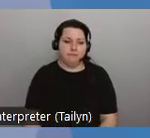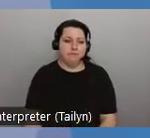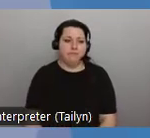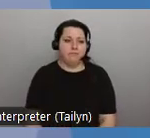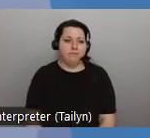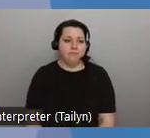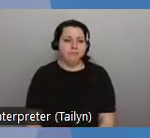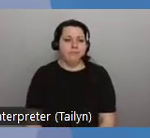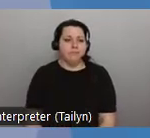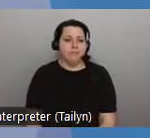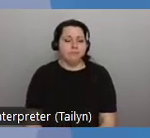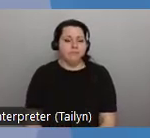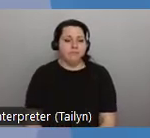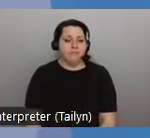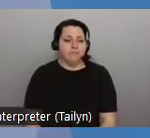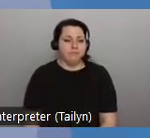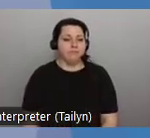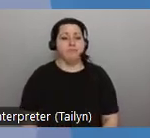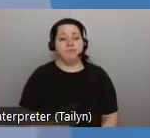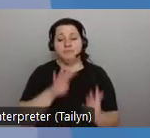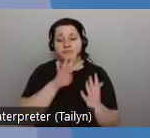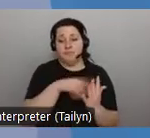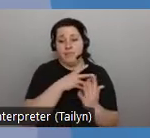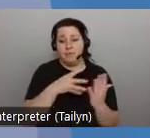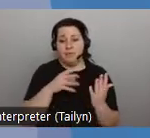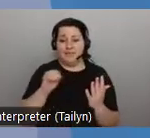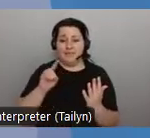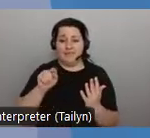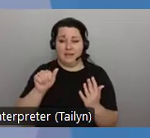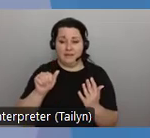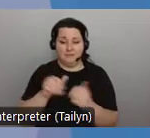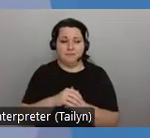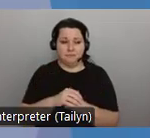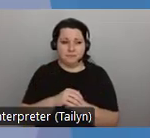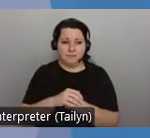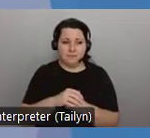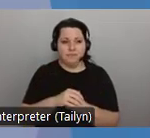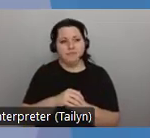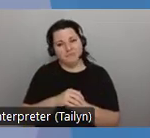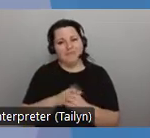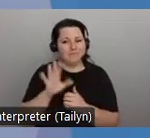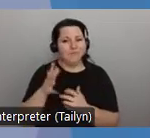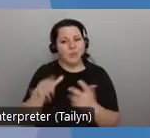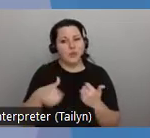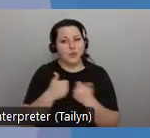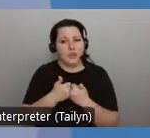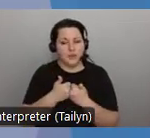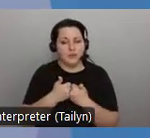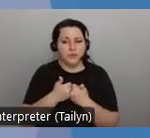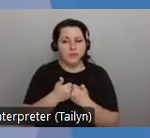visible to users aside from color. Now, tables and data.